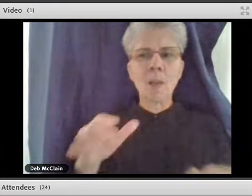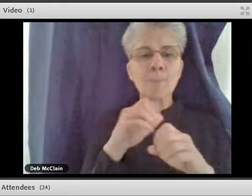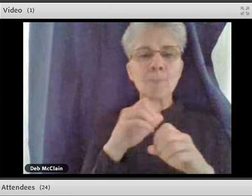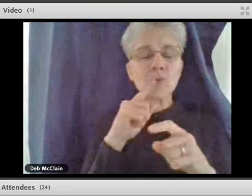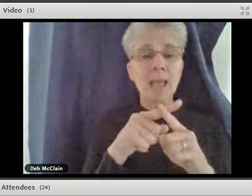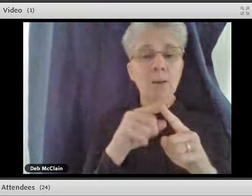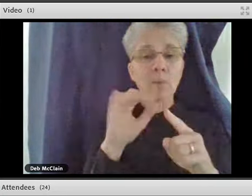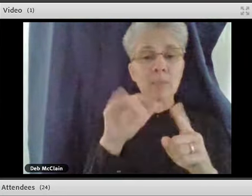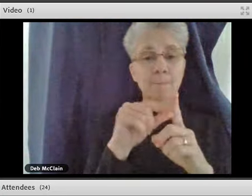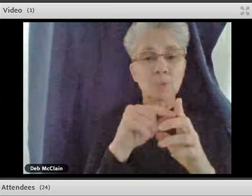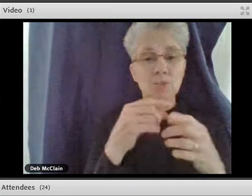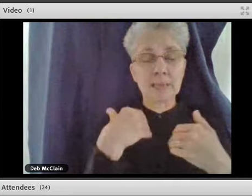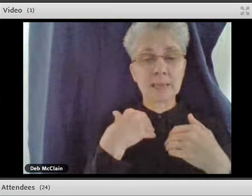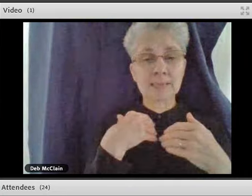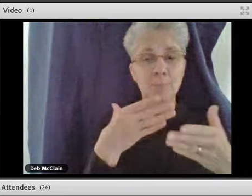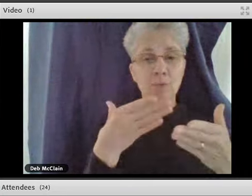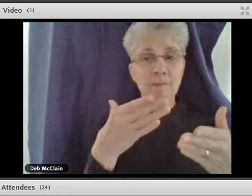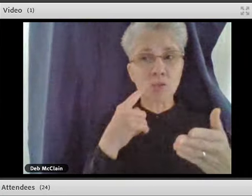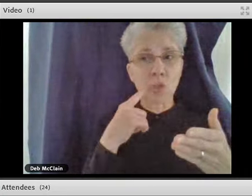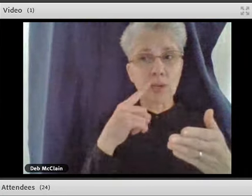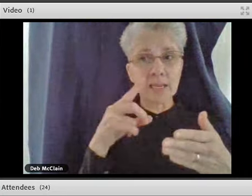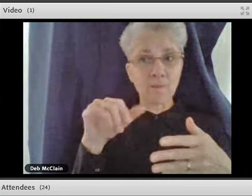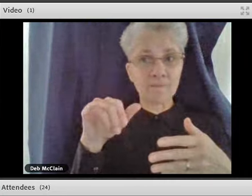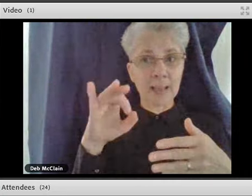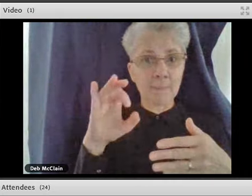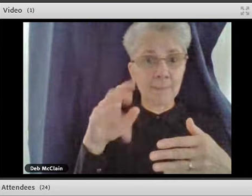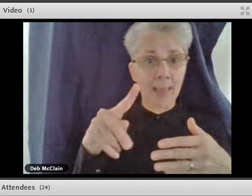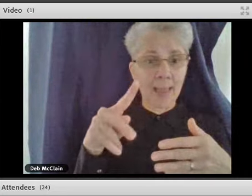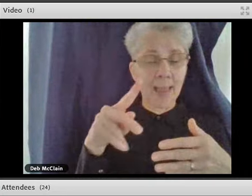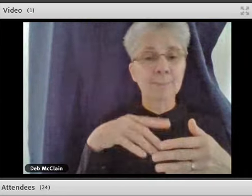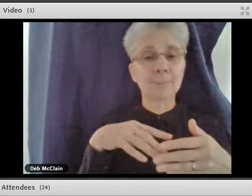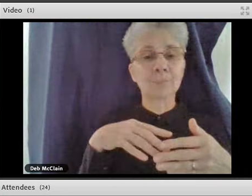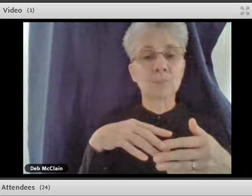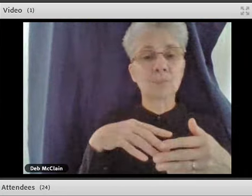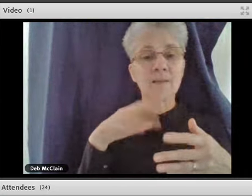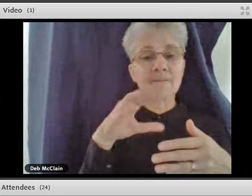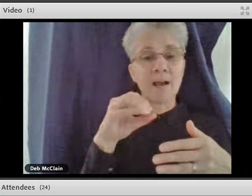Again, pushing back against publishers and content providers when you're negotiating those licenses.